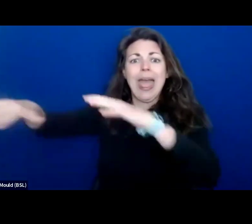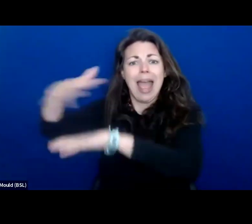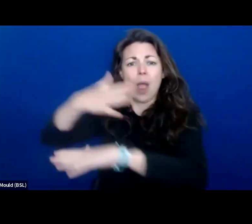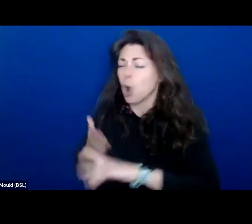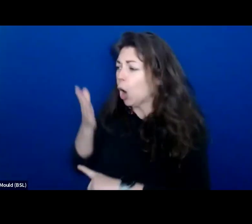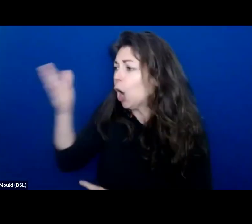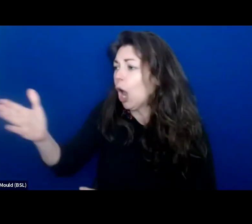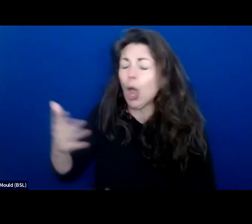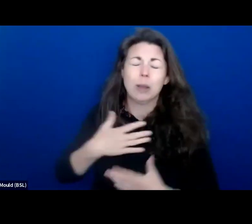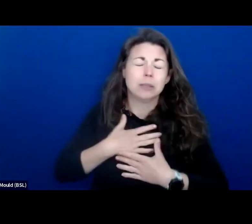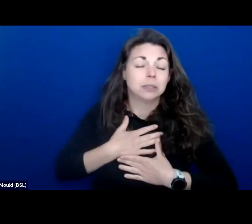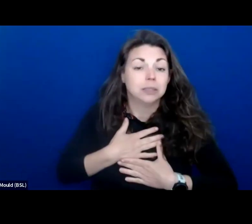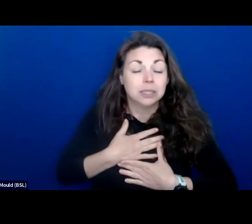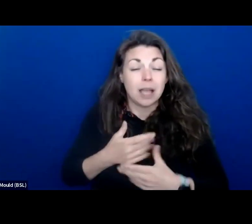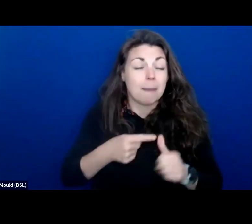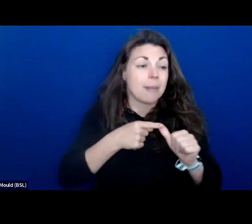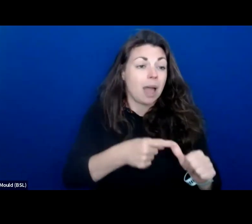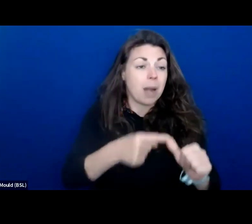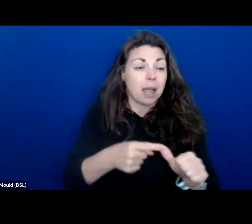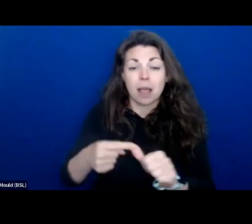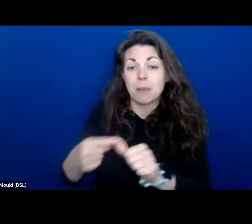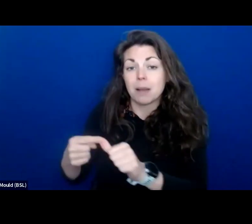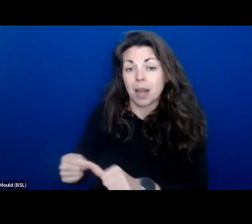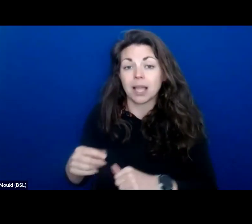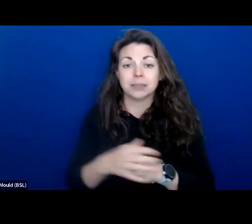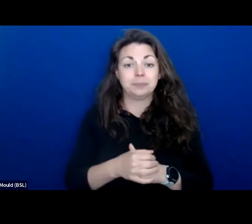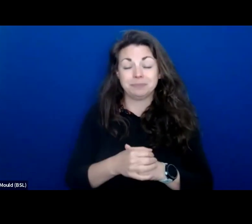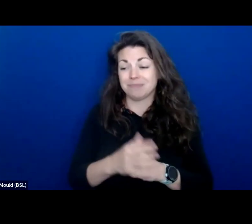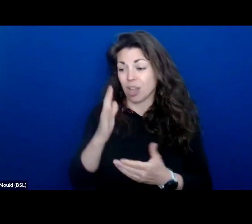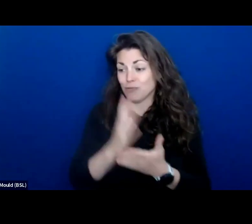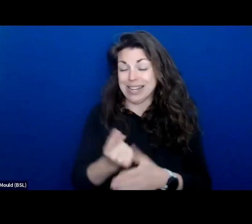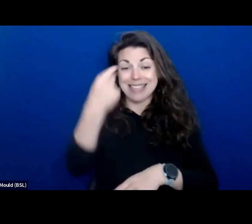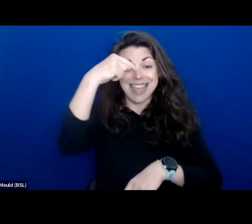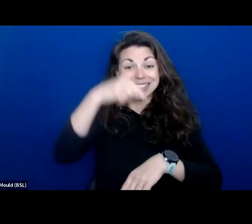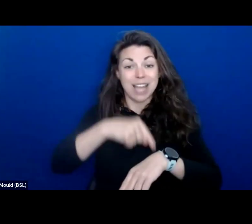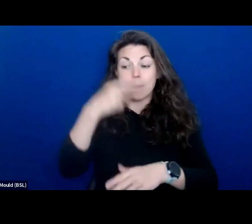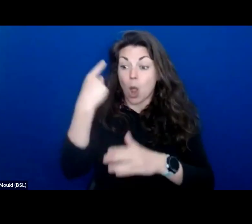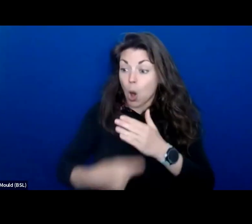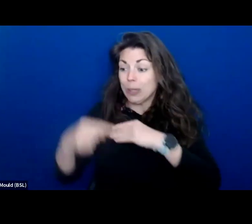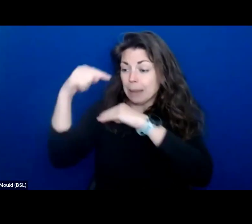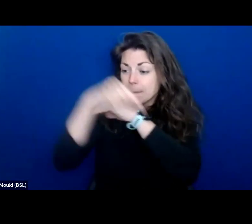the only stark poverty that I had seen was returning to India as a teenager to visit family. And again,